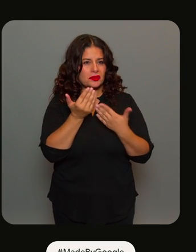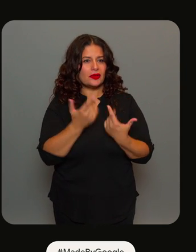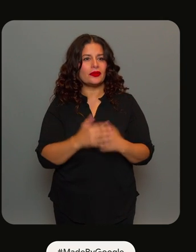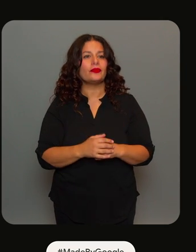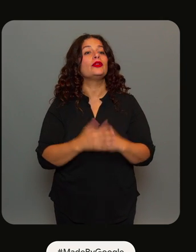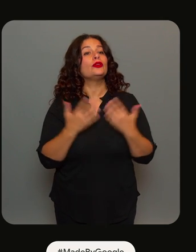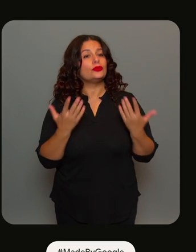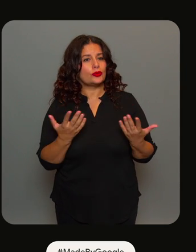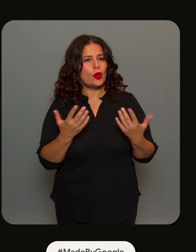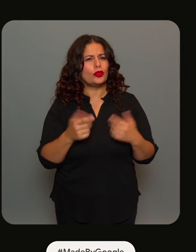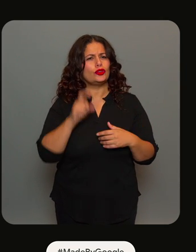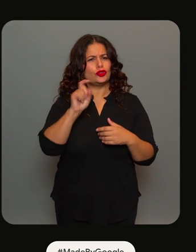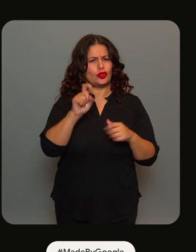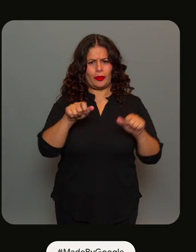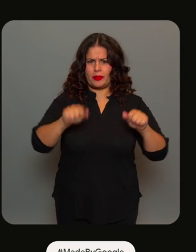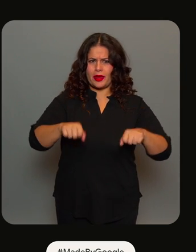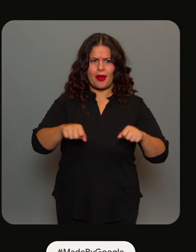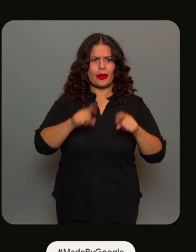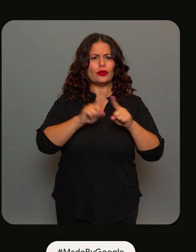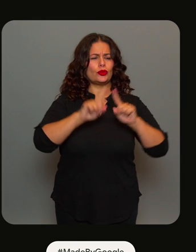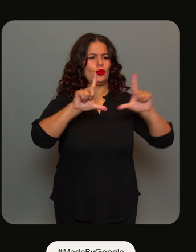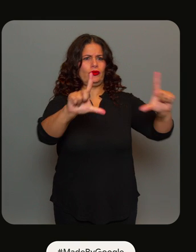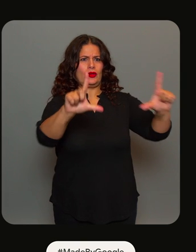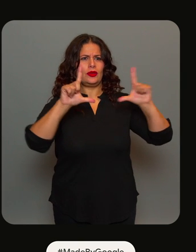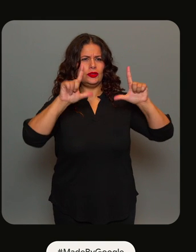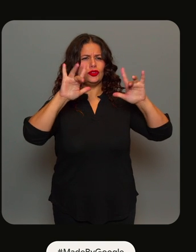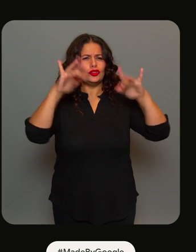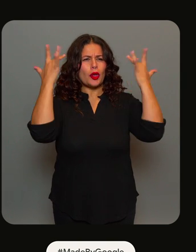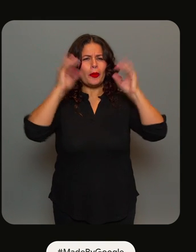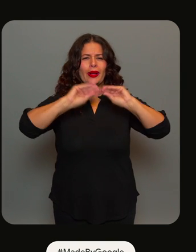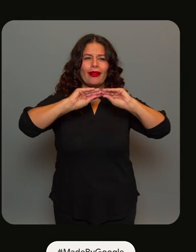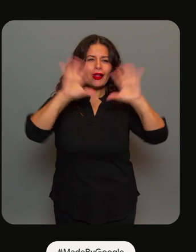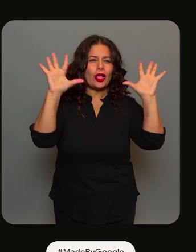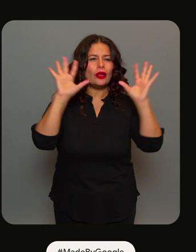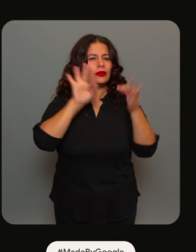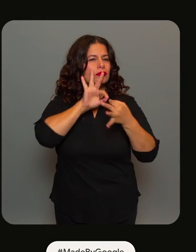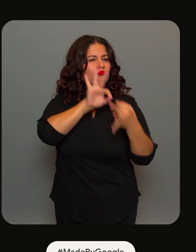You should be able to get a sharp photo at any magnification.